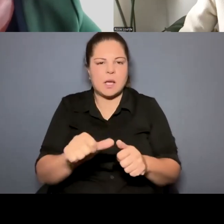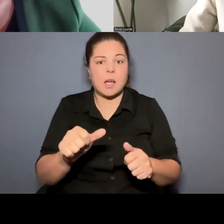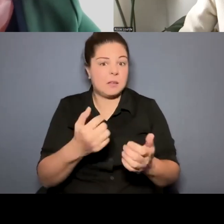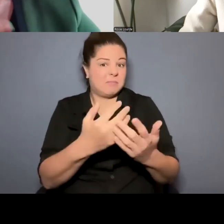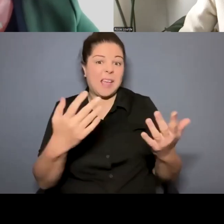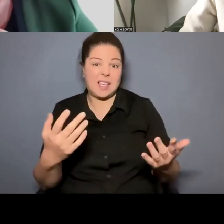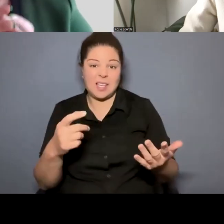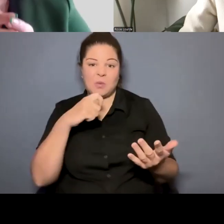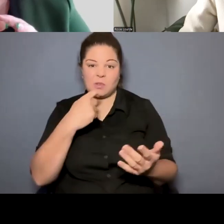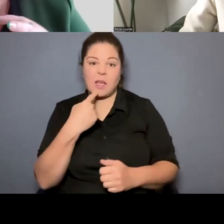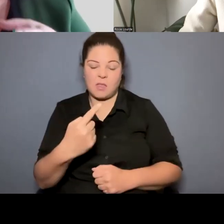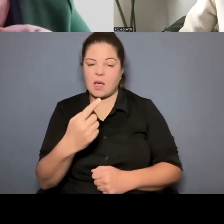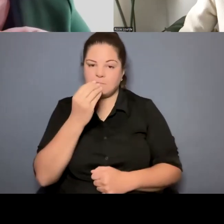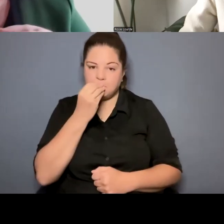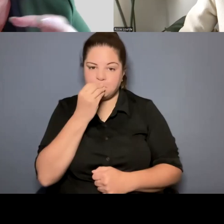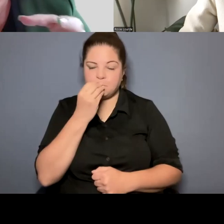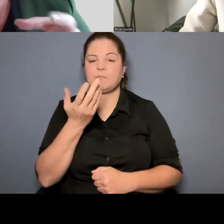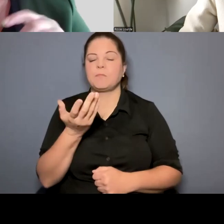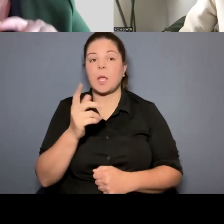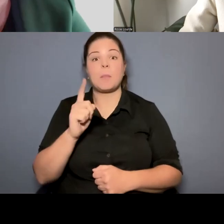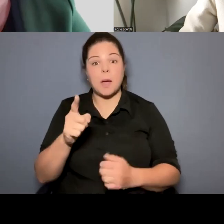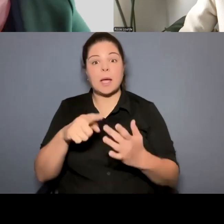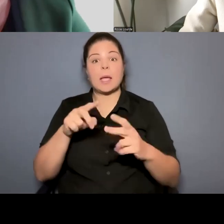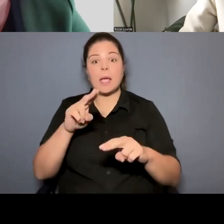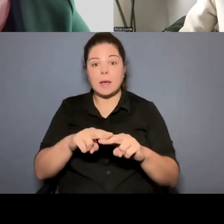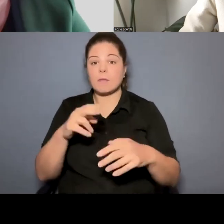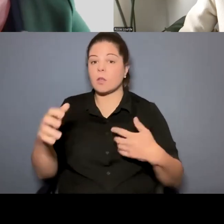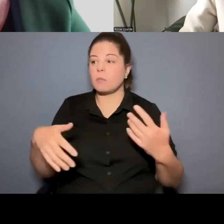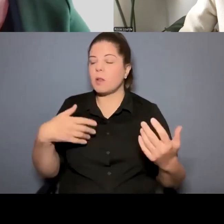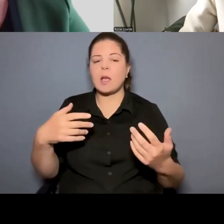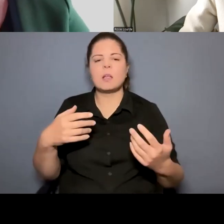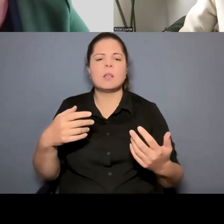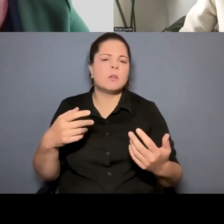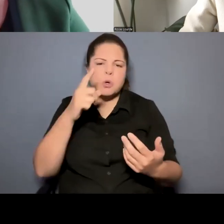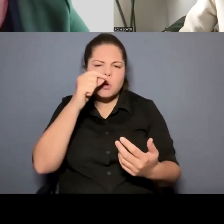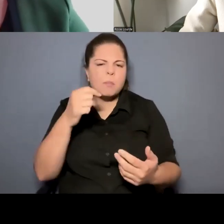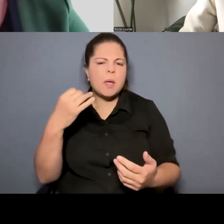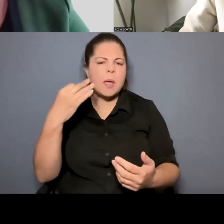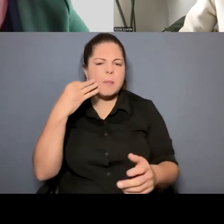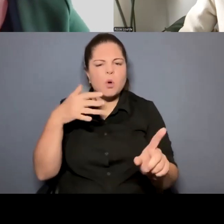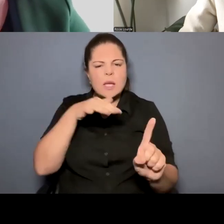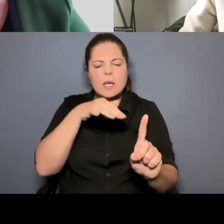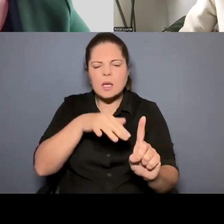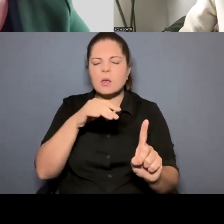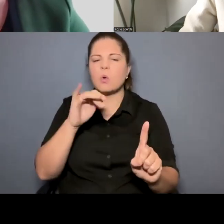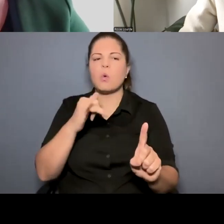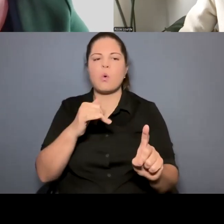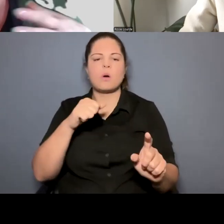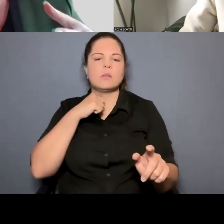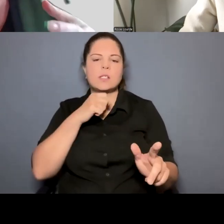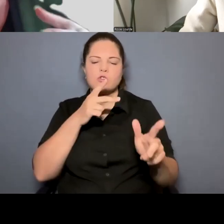however if you do, in the conduct of bullying, harassment, actual or attempted assault, obviously